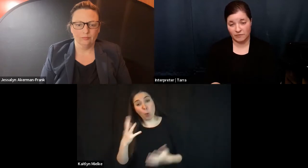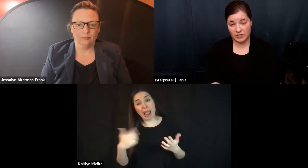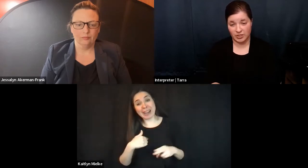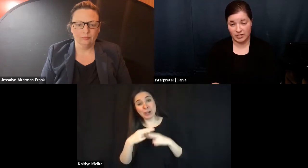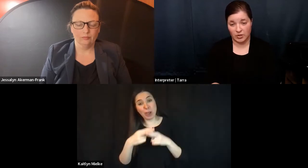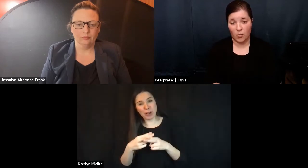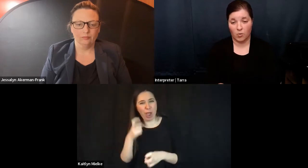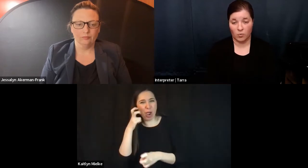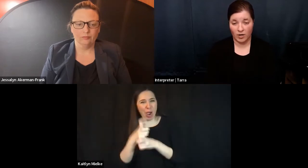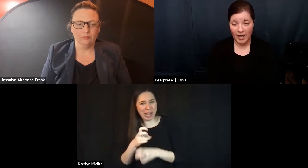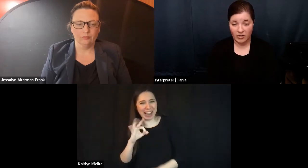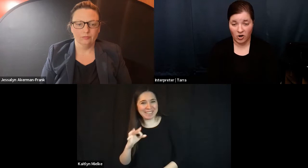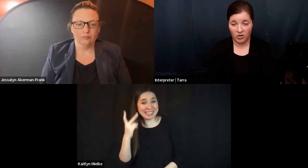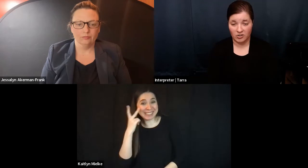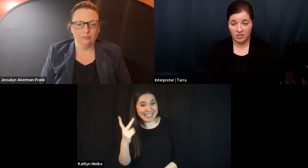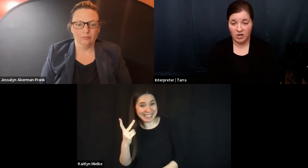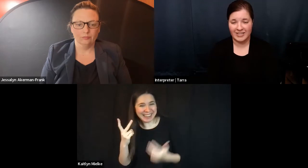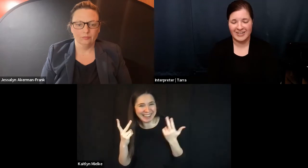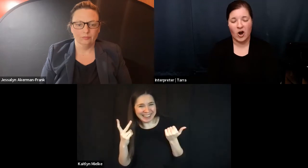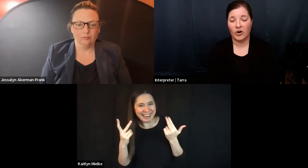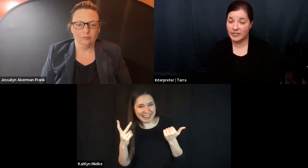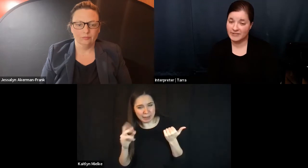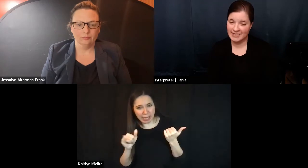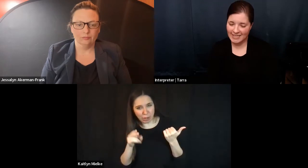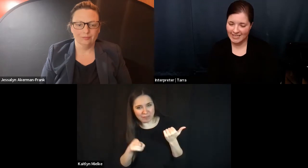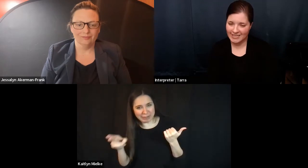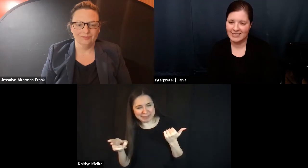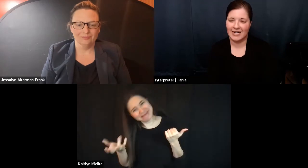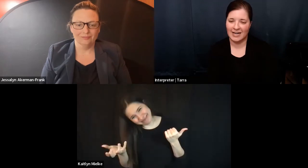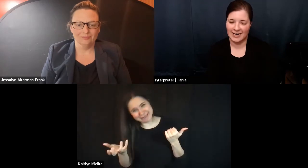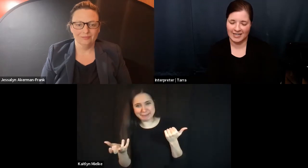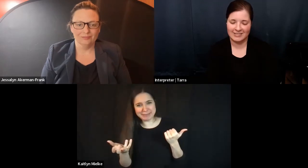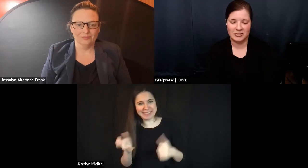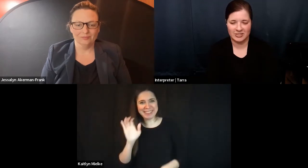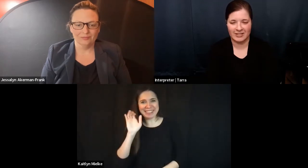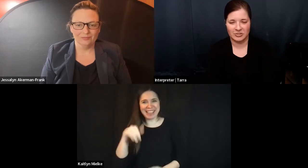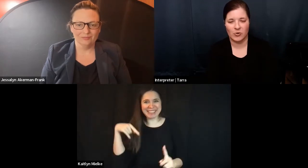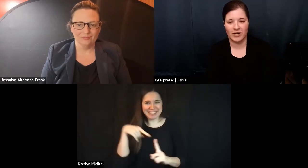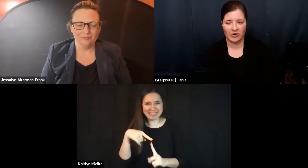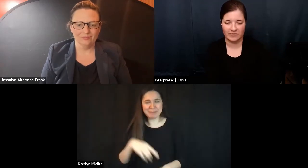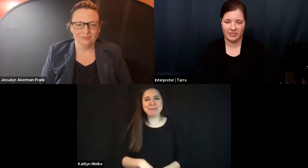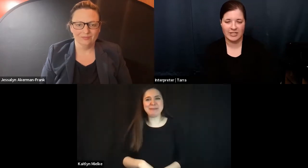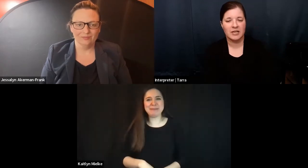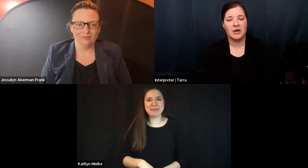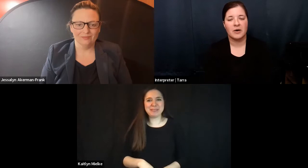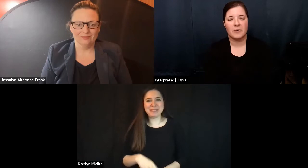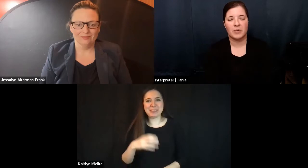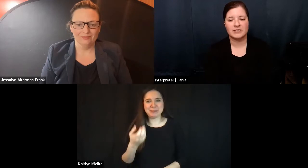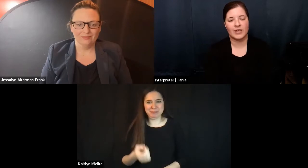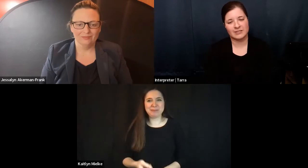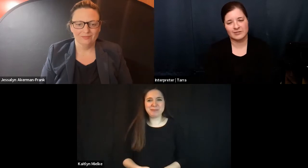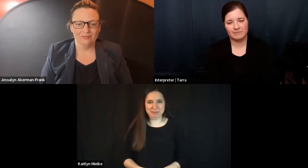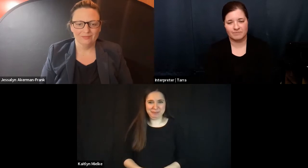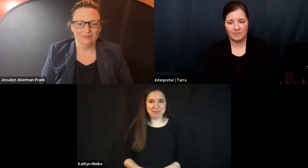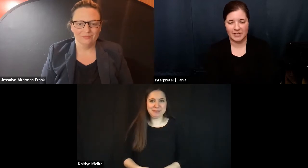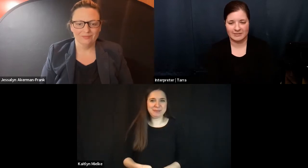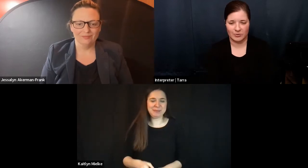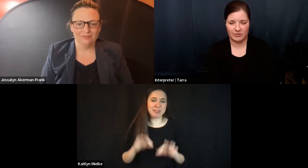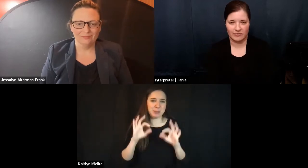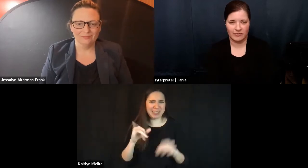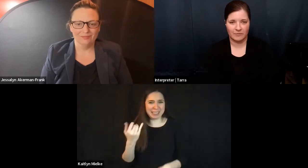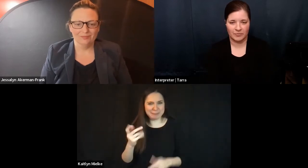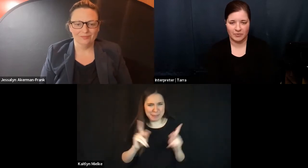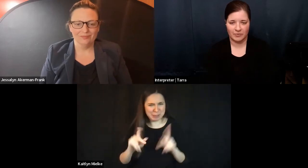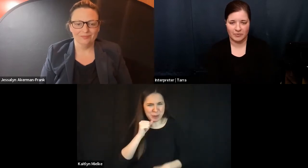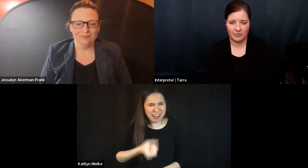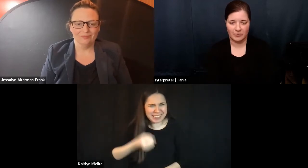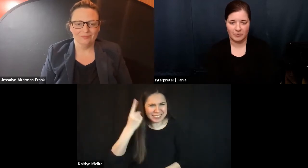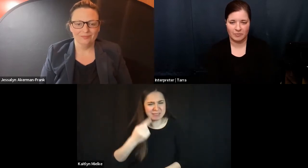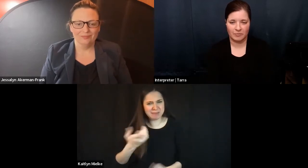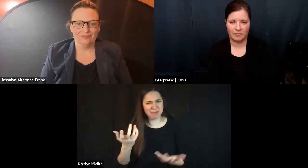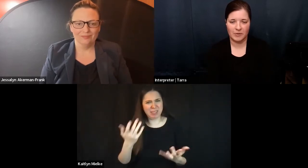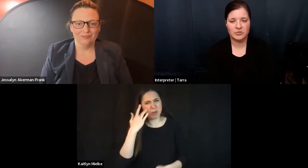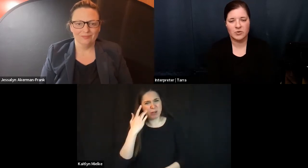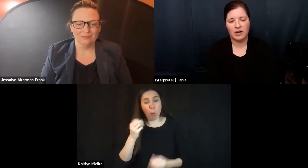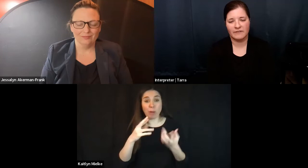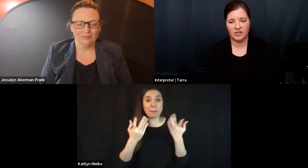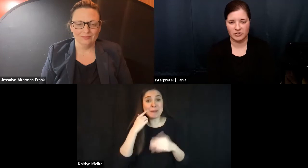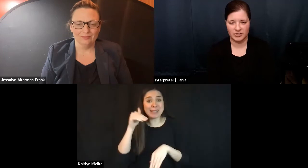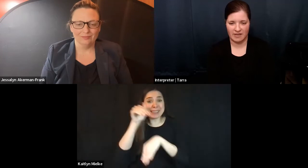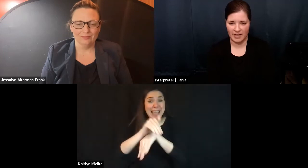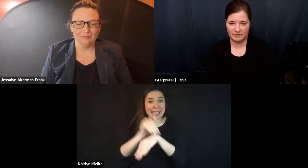So there's a spectrum, as we know, in deafness, there's deaf and hard of hearing, but with blind, it's either